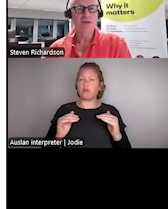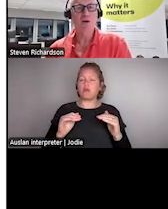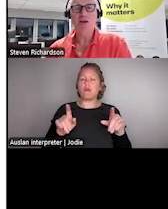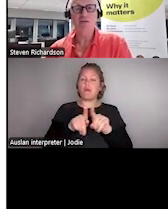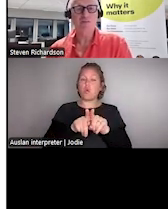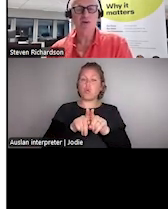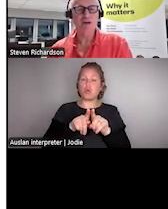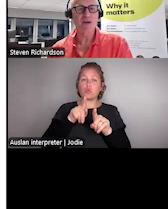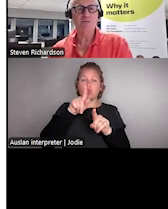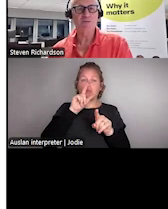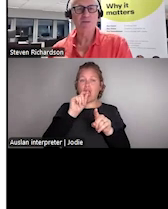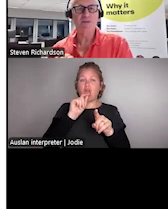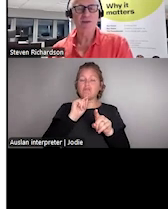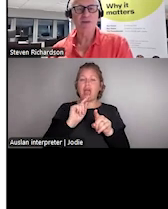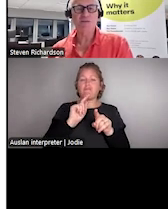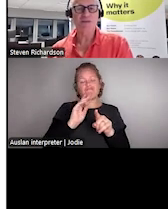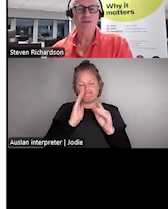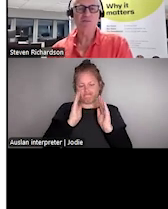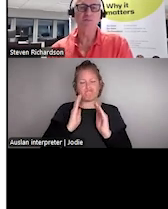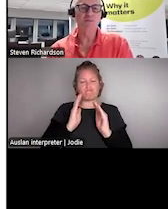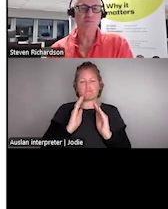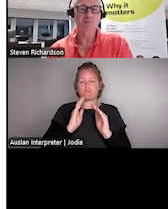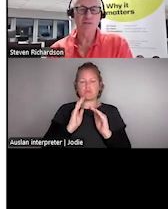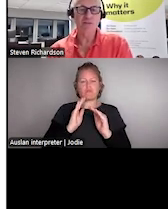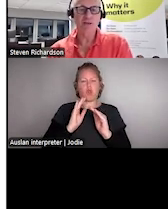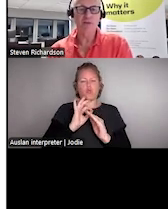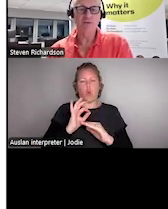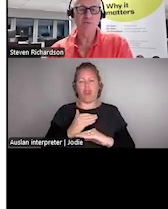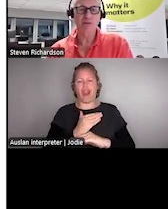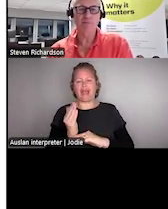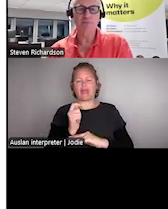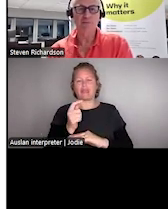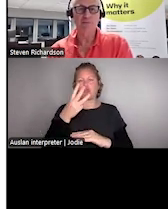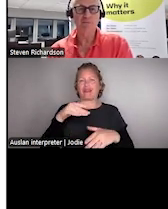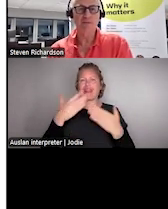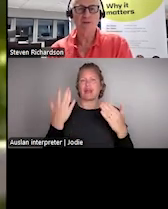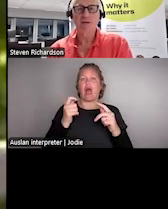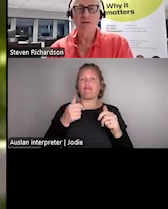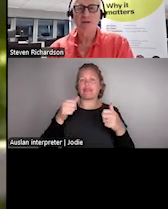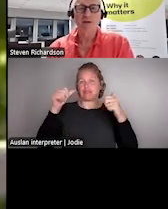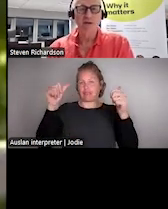no later than three days within the successful fundraising campaign. It's really important.